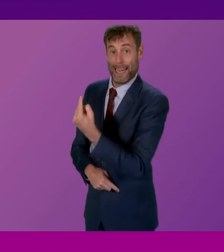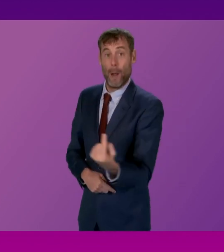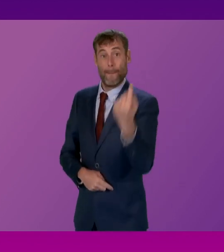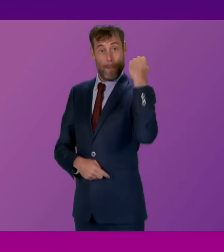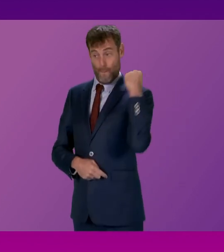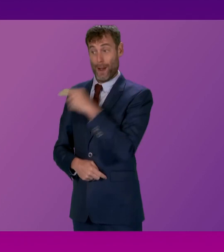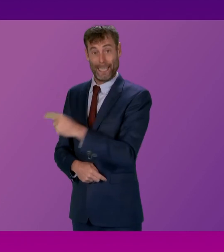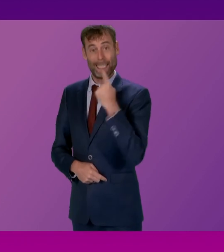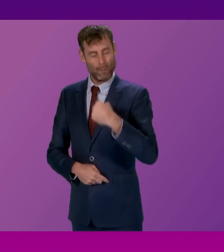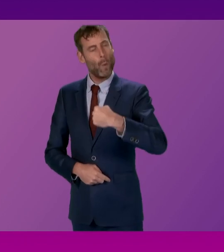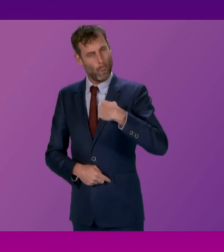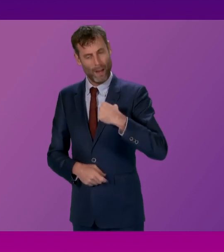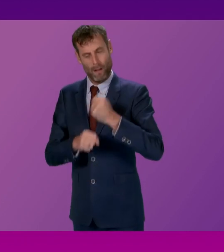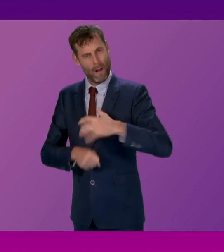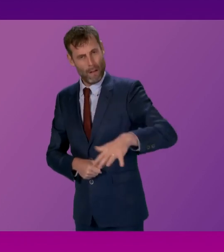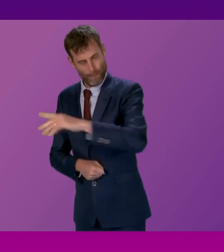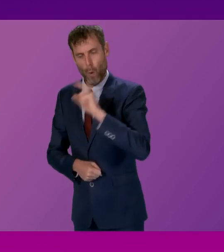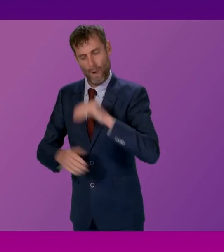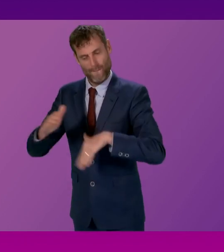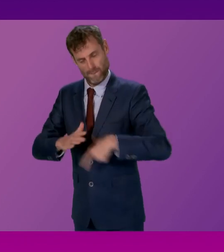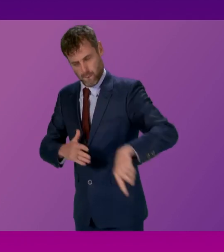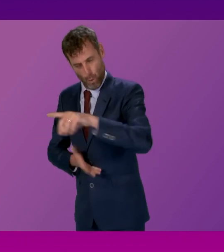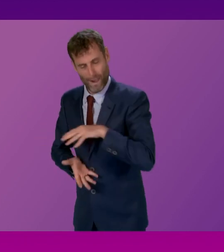We have seen this week how important those messages are.